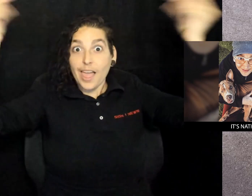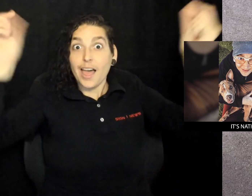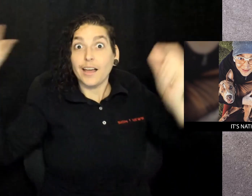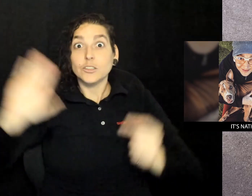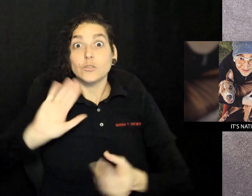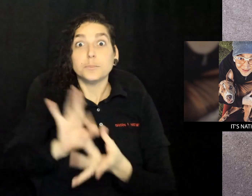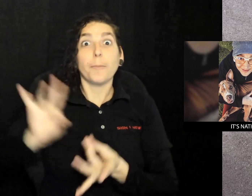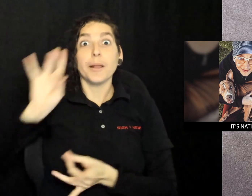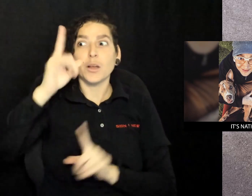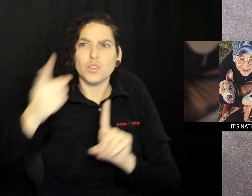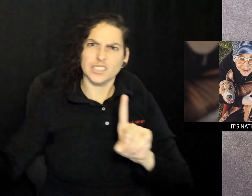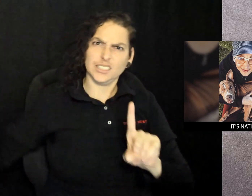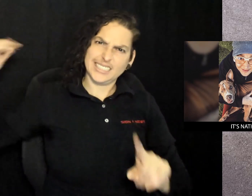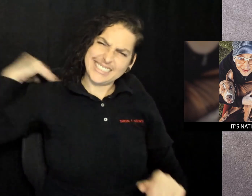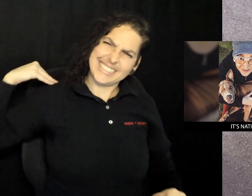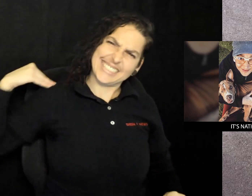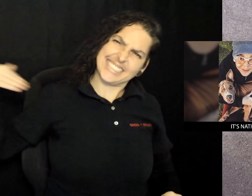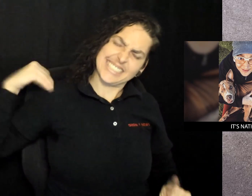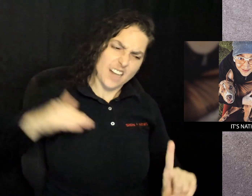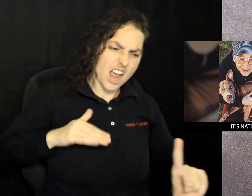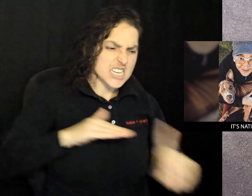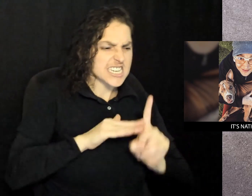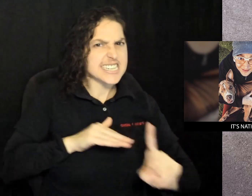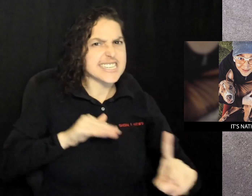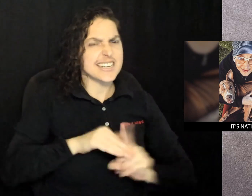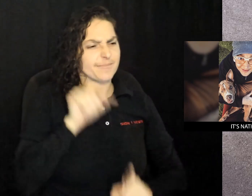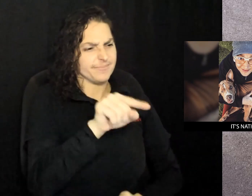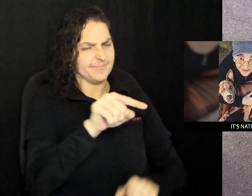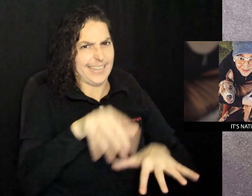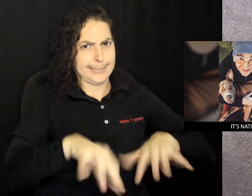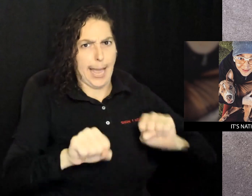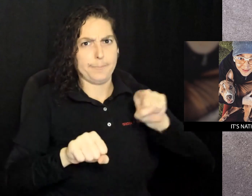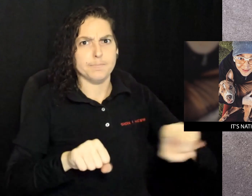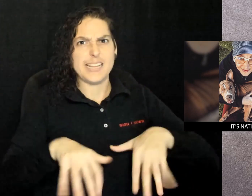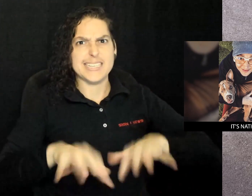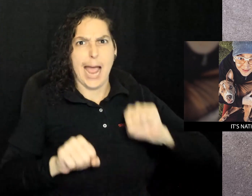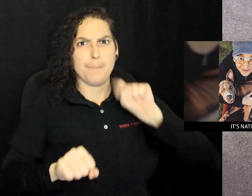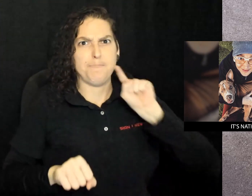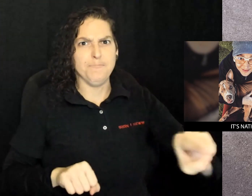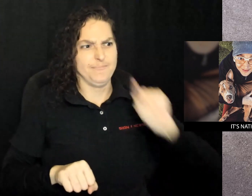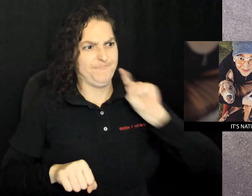and I felt this energy it was like Gwinevere's spirit tapped me on the back telling me you